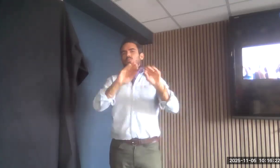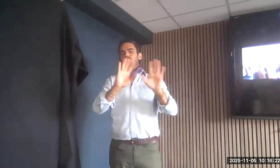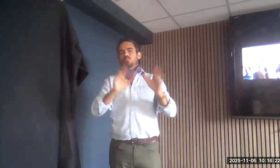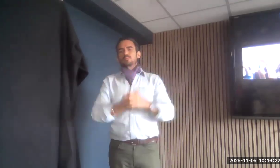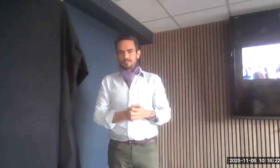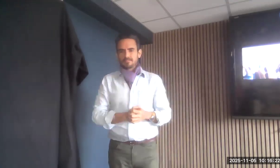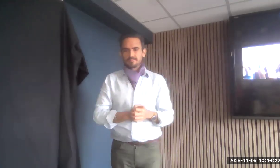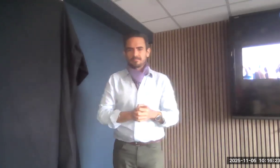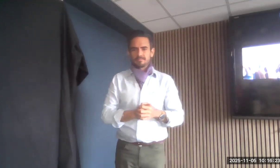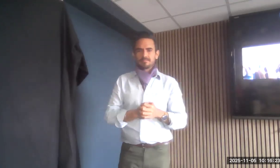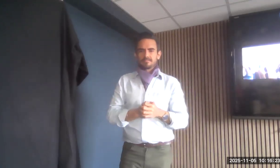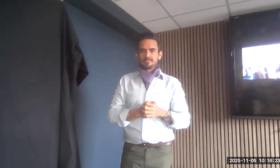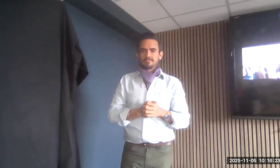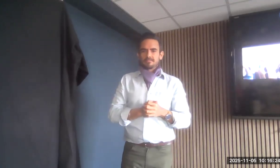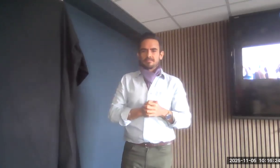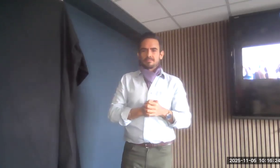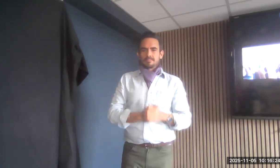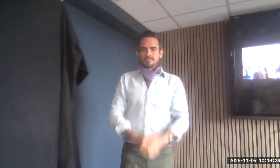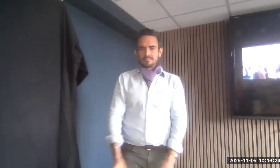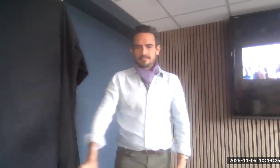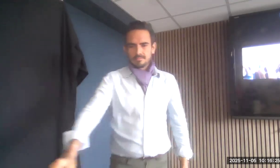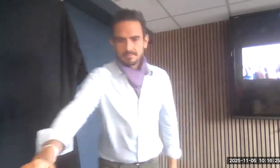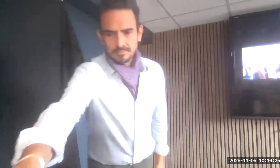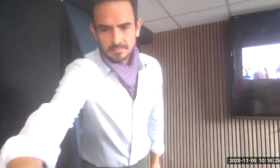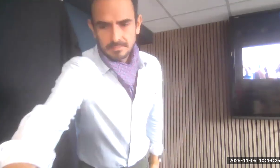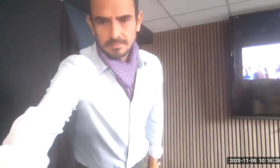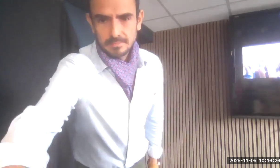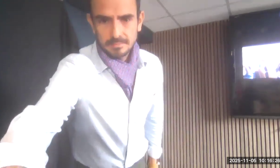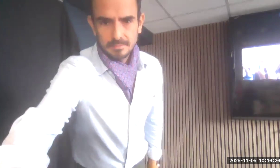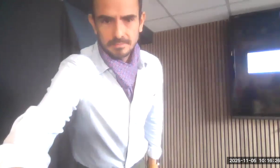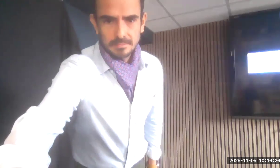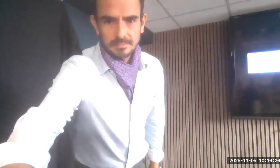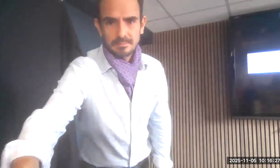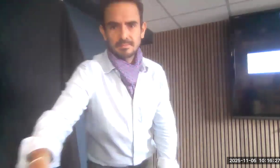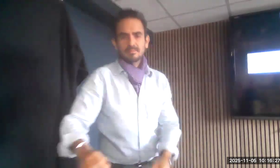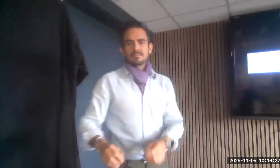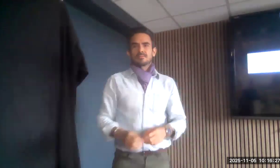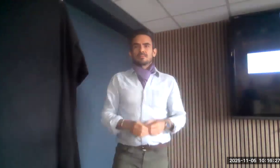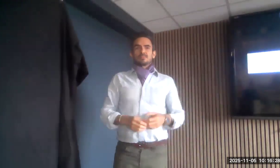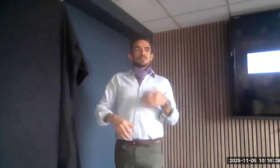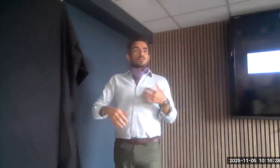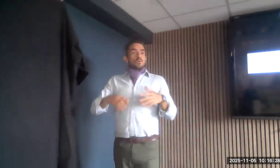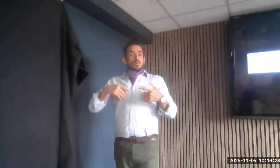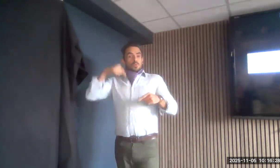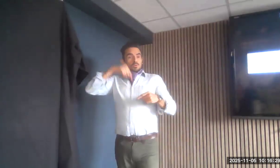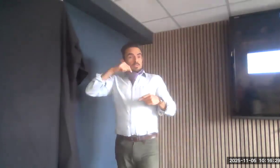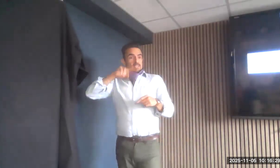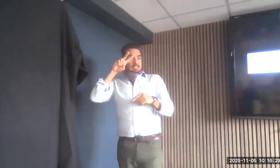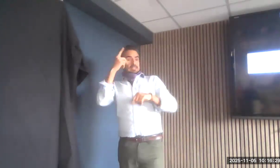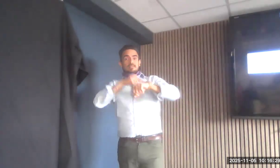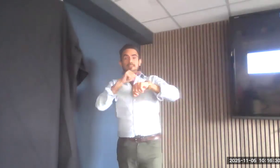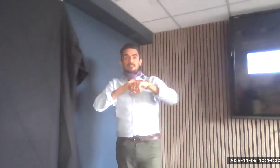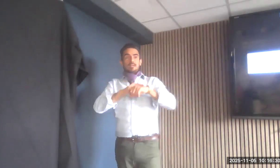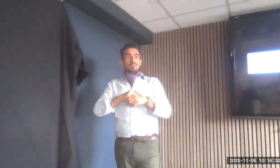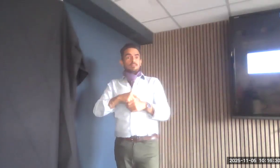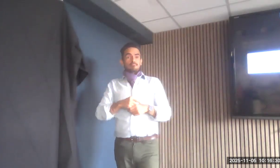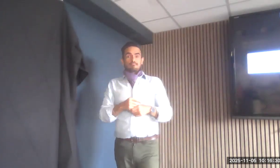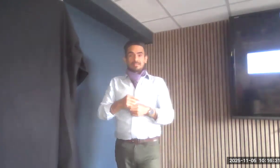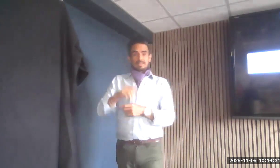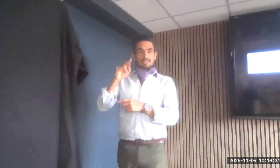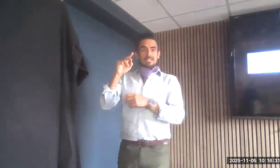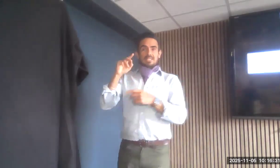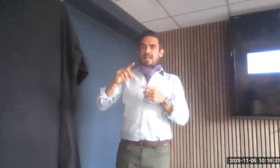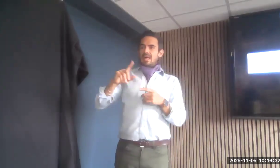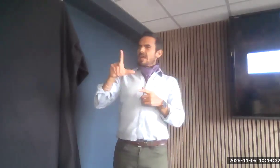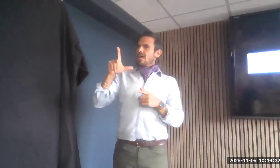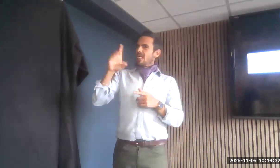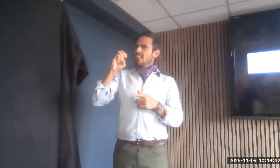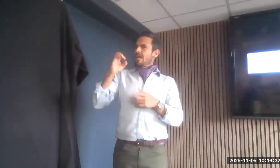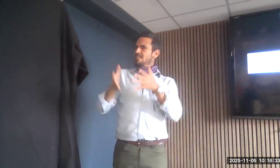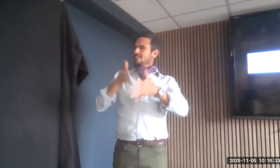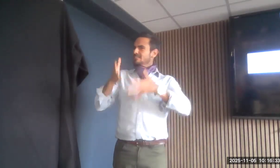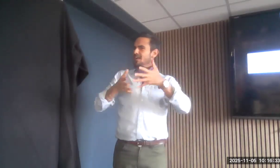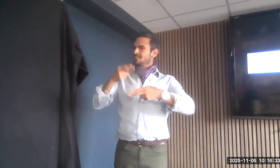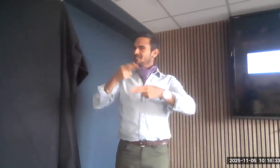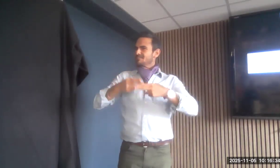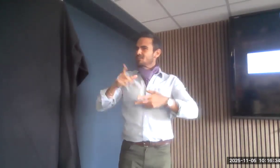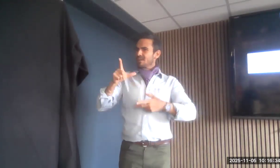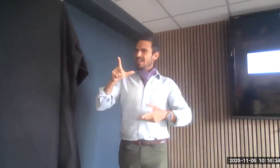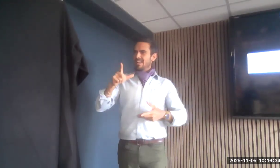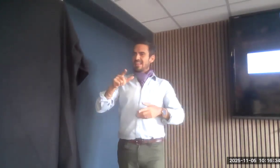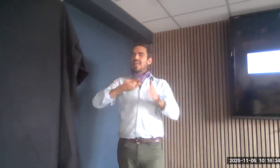And we will ensure that that will not happen.